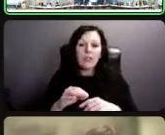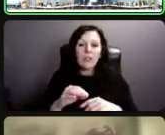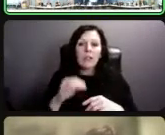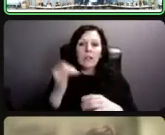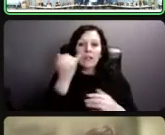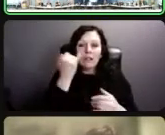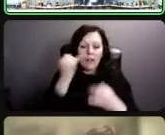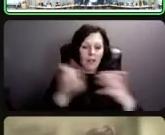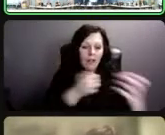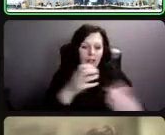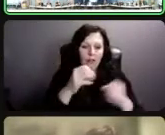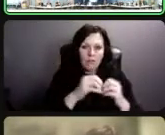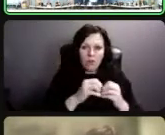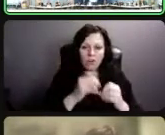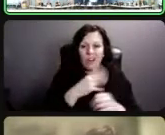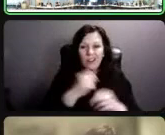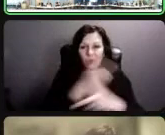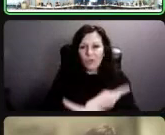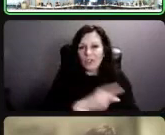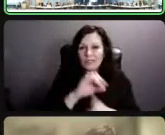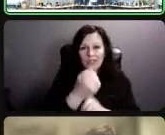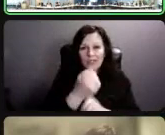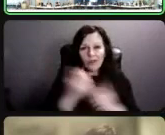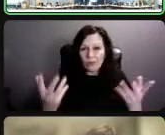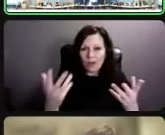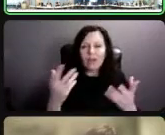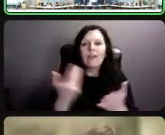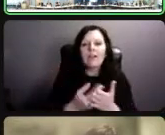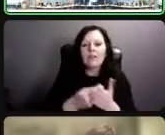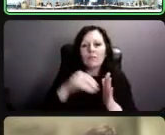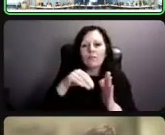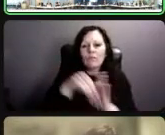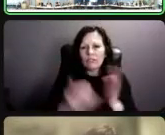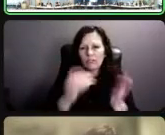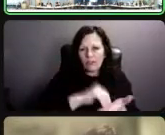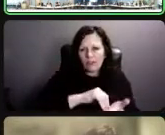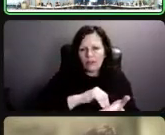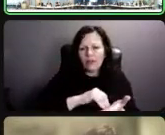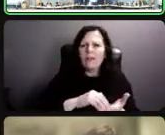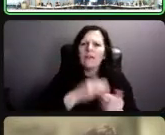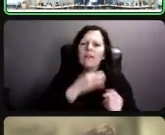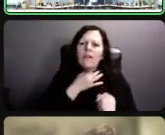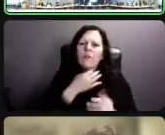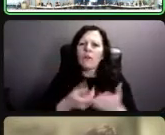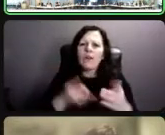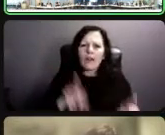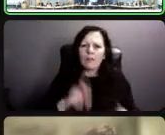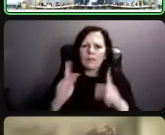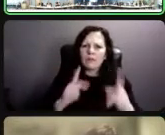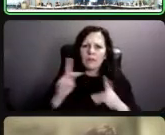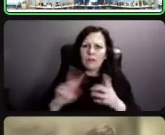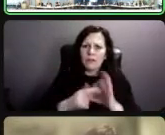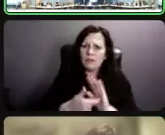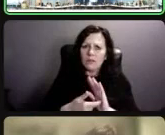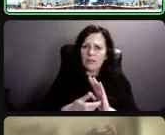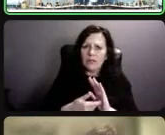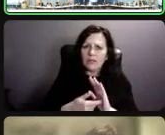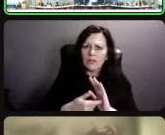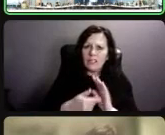I'LL THROW YOU OUT THERE. SO THEN SAY THE WORST THING